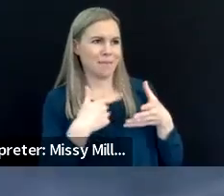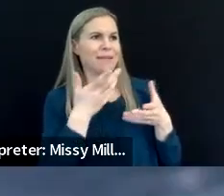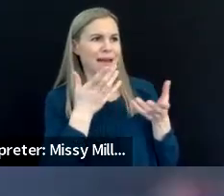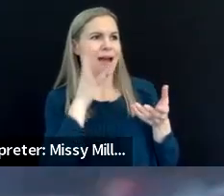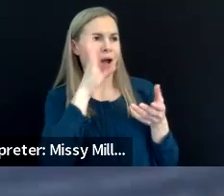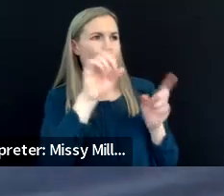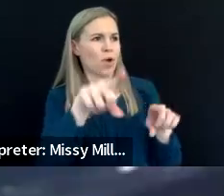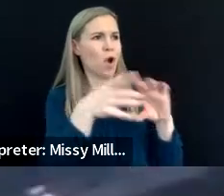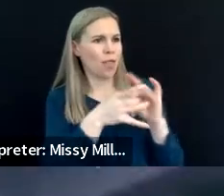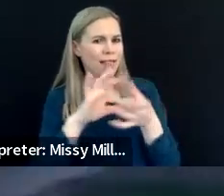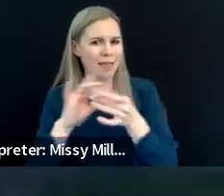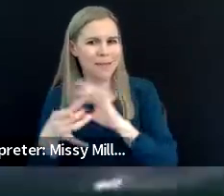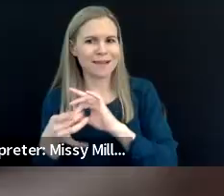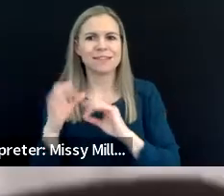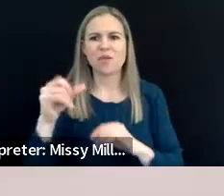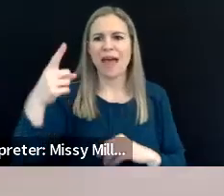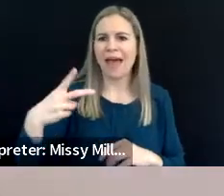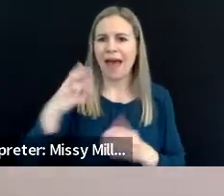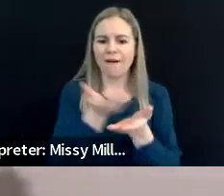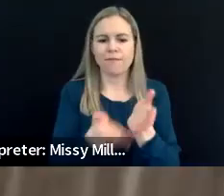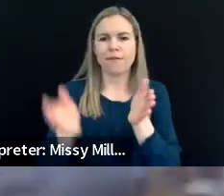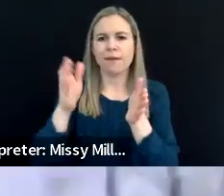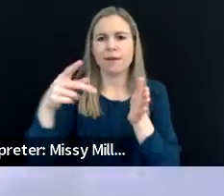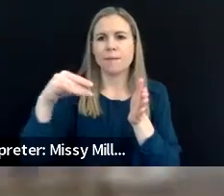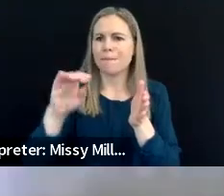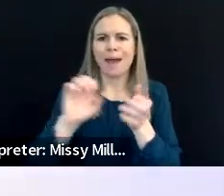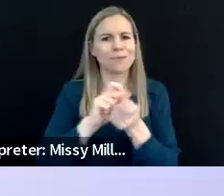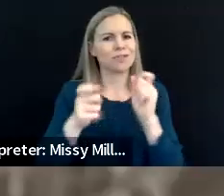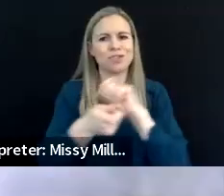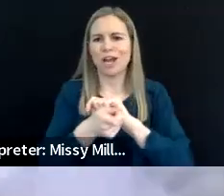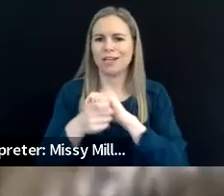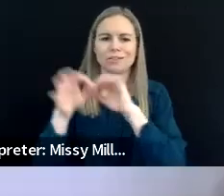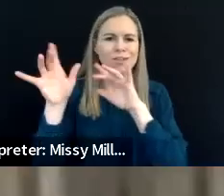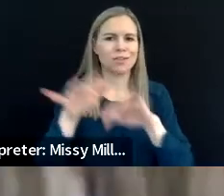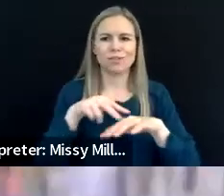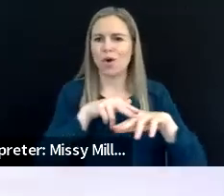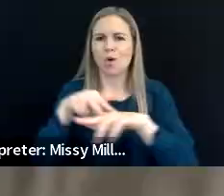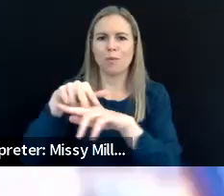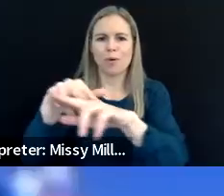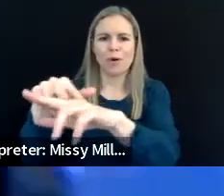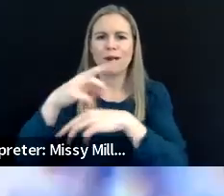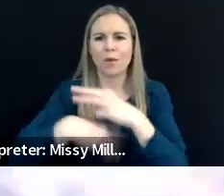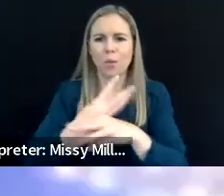It might have been the worst thing I've seen in my entire life. Oh my God. How you doing? Do you know your nickname, Kev? You don't. Here comes the patient. How are you?